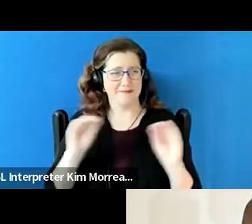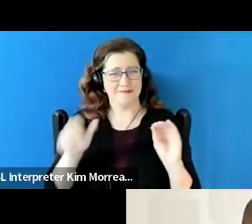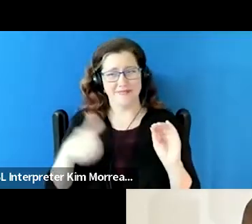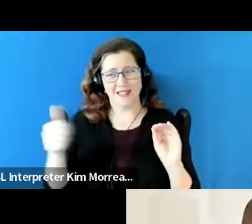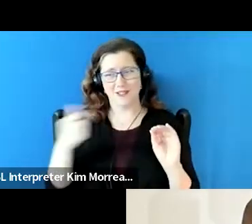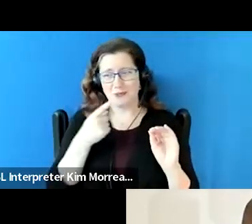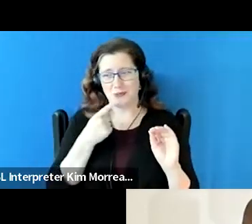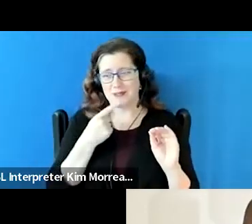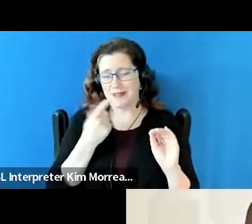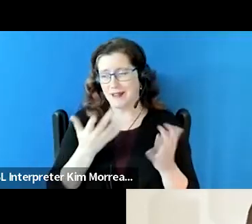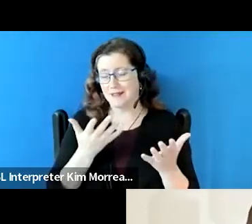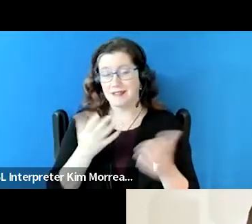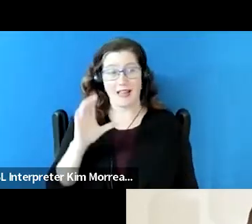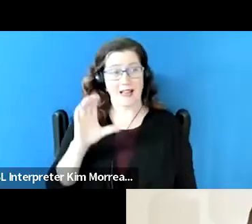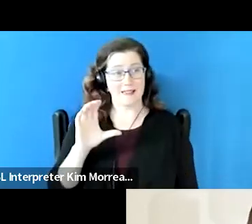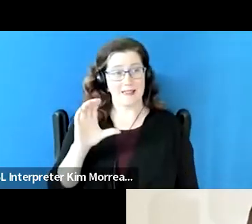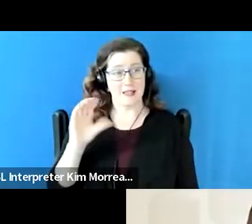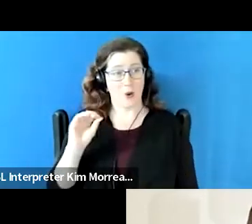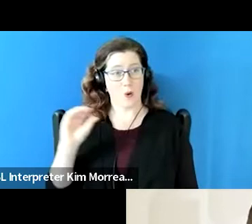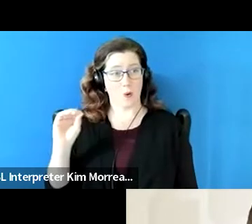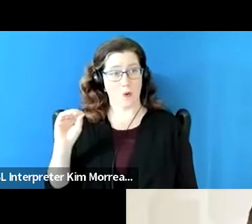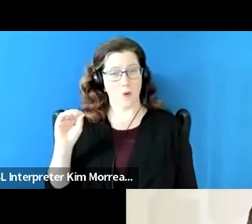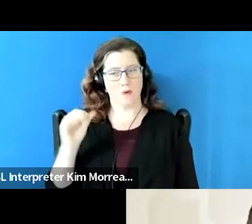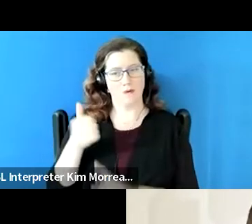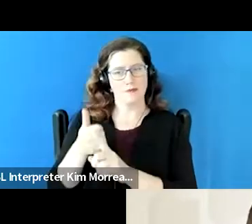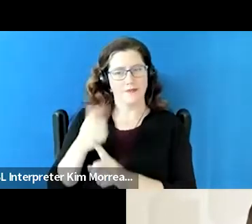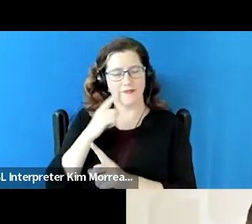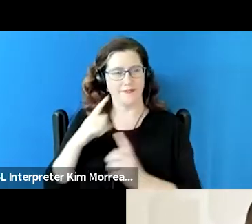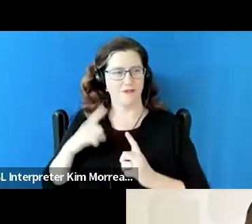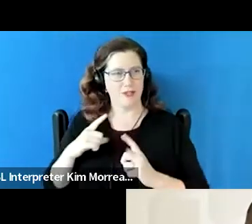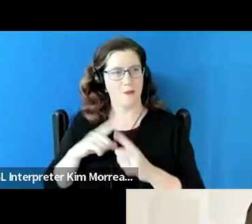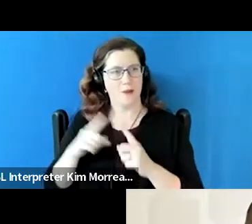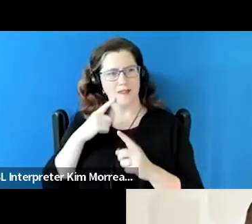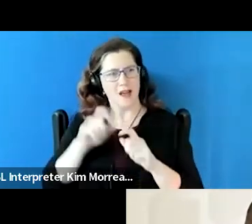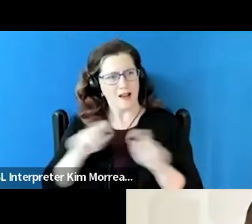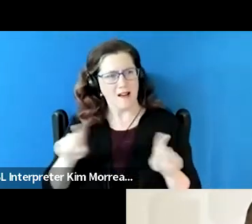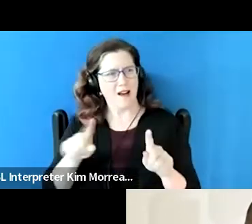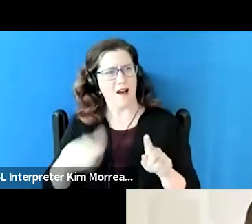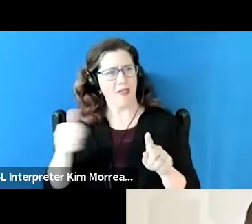in my, the COO who retired, but she'd say, well, you need to send another update and I'd say, I don't have anything to say,